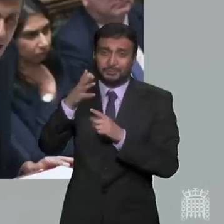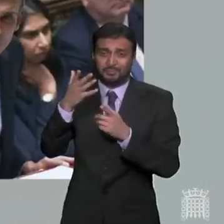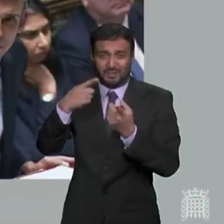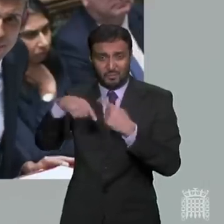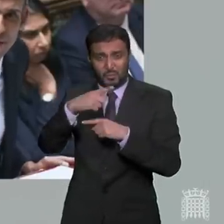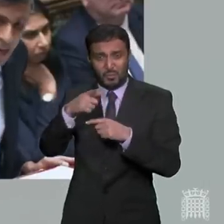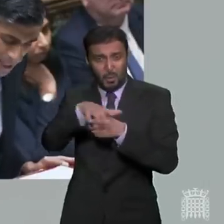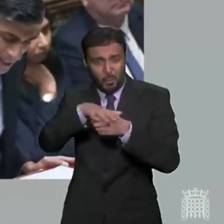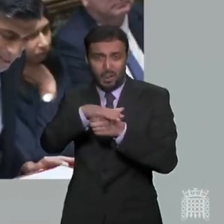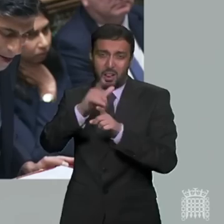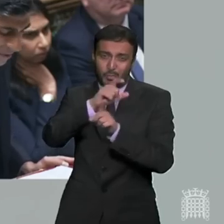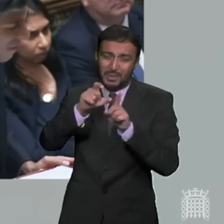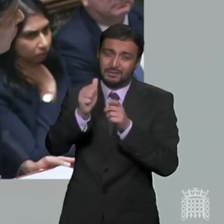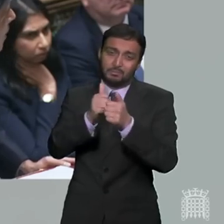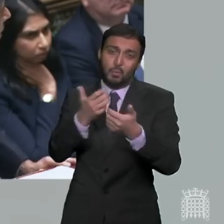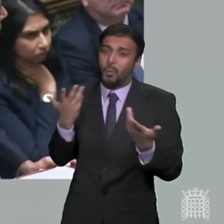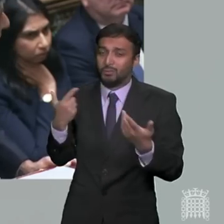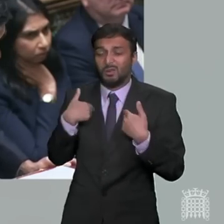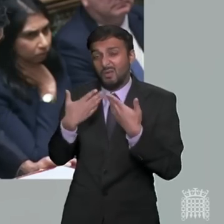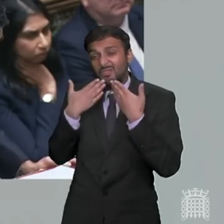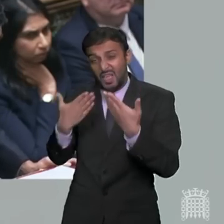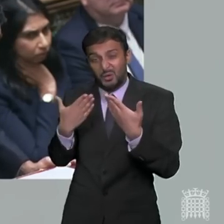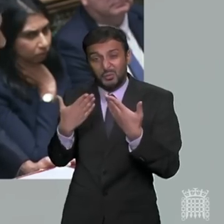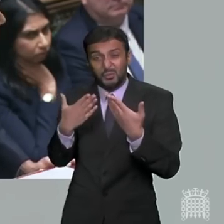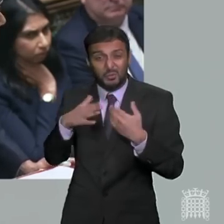I join him in thanking them for everything that they do.